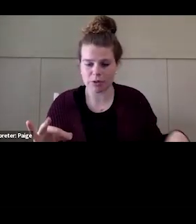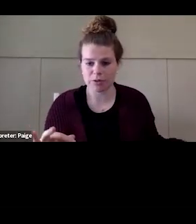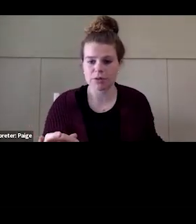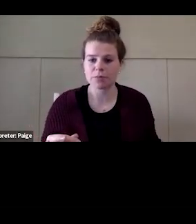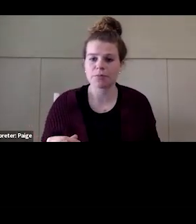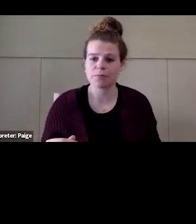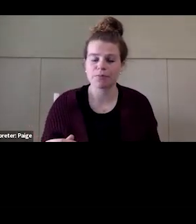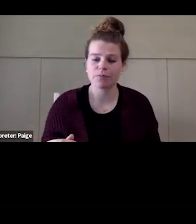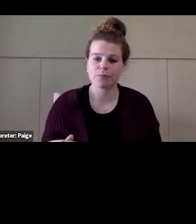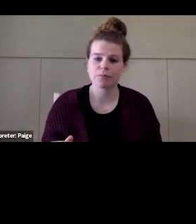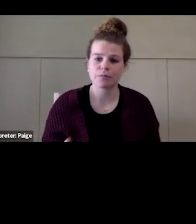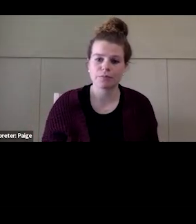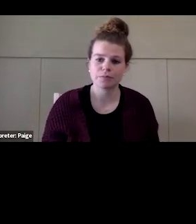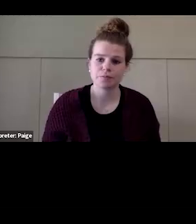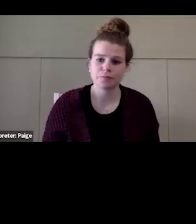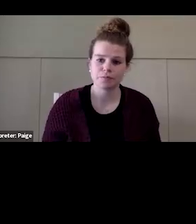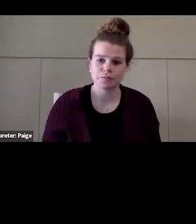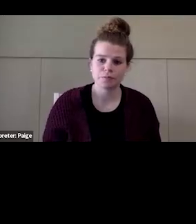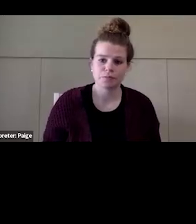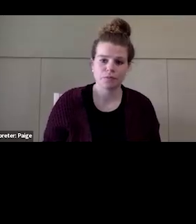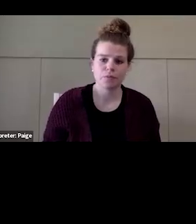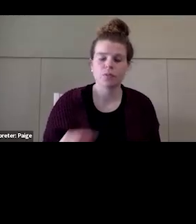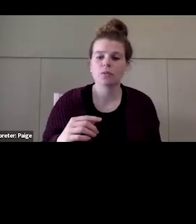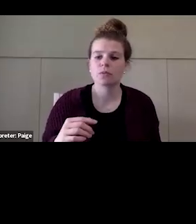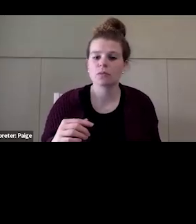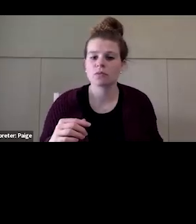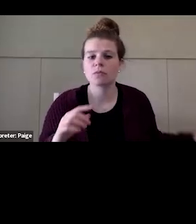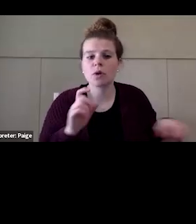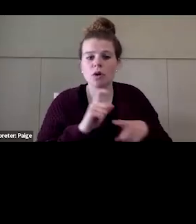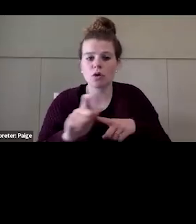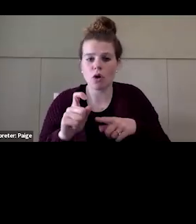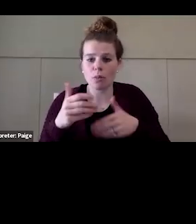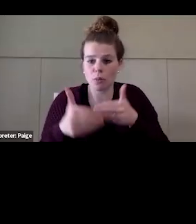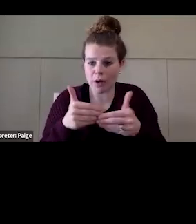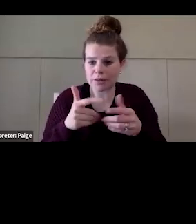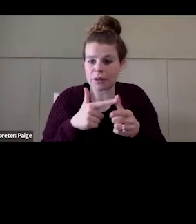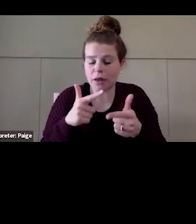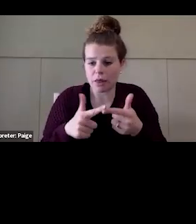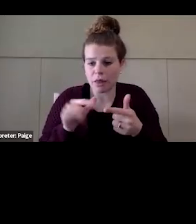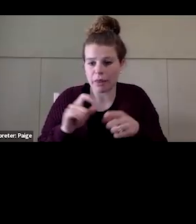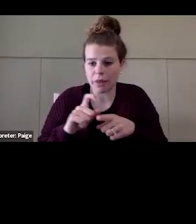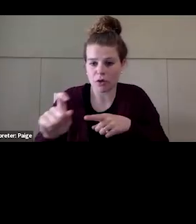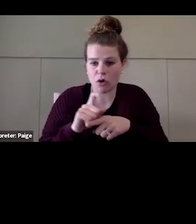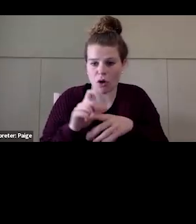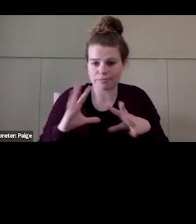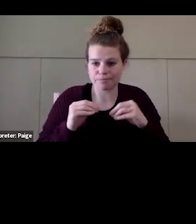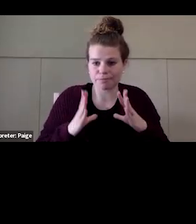So once the call has been processed, the call takers will flag the call for STAR.